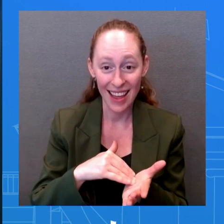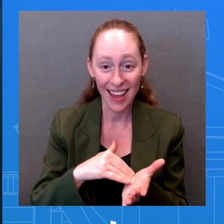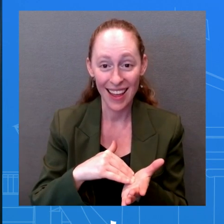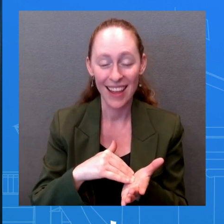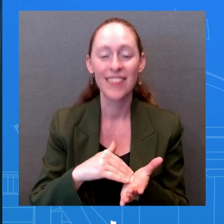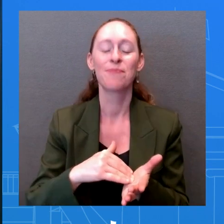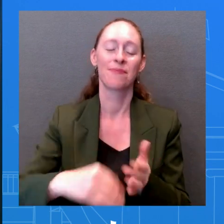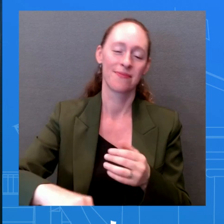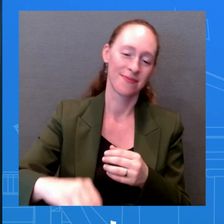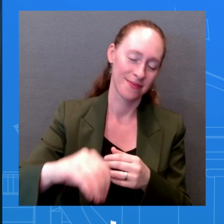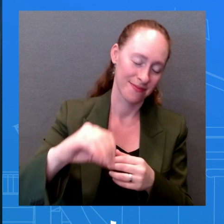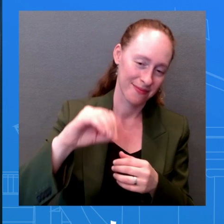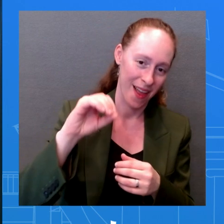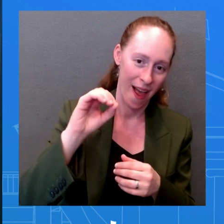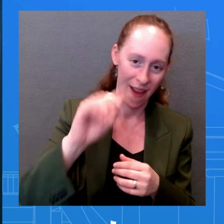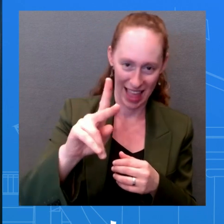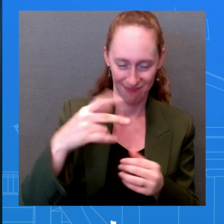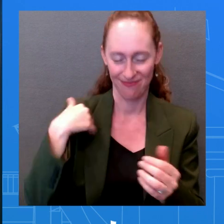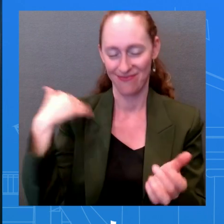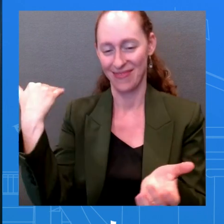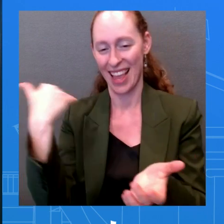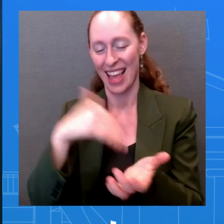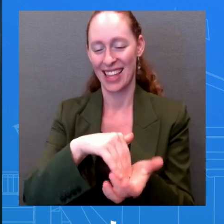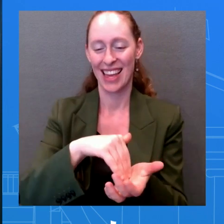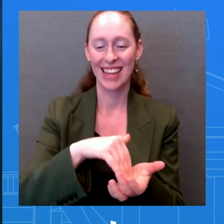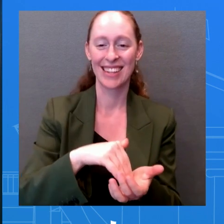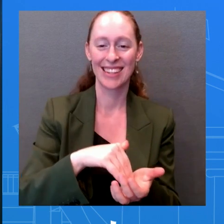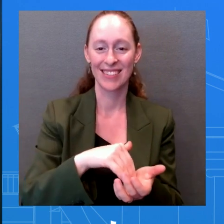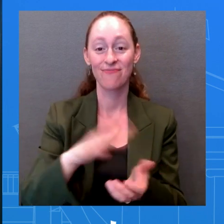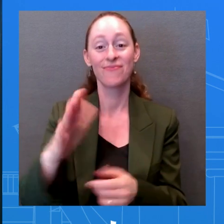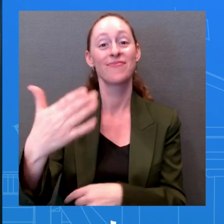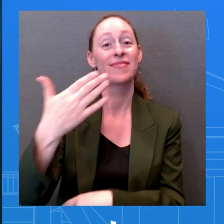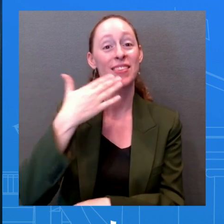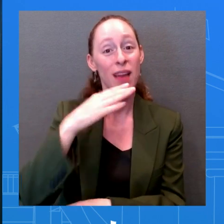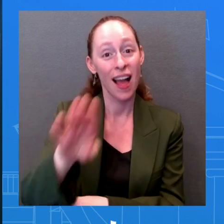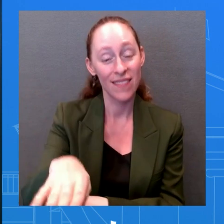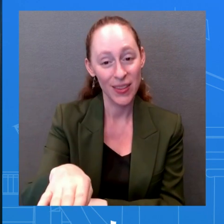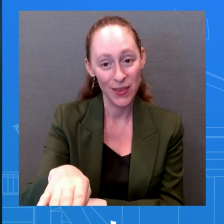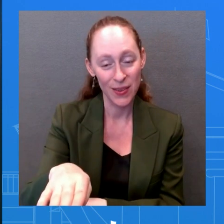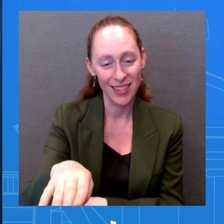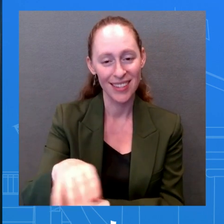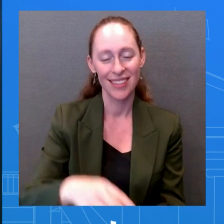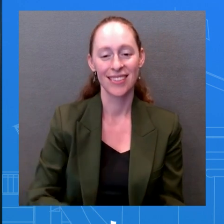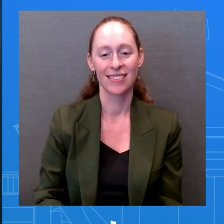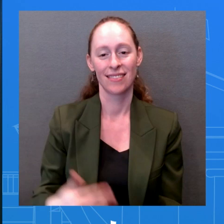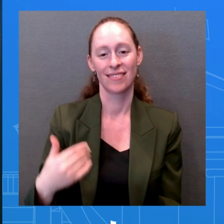Ms. Jean-Pierre: Today we have a special guest to kick us off for the start of the Hispanic Heritage Month.